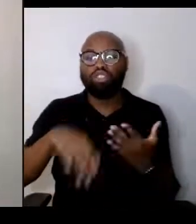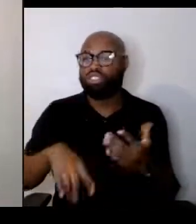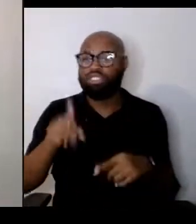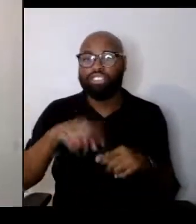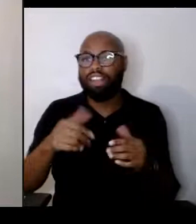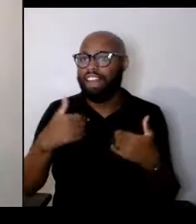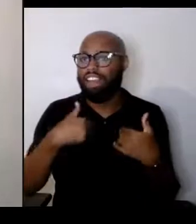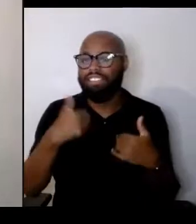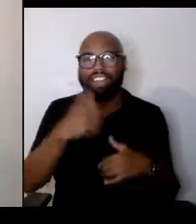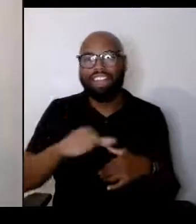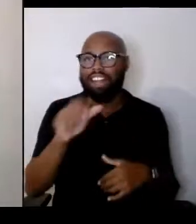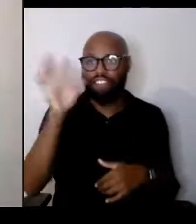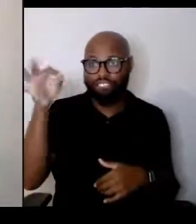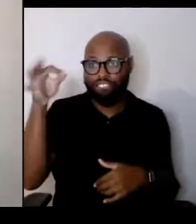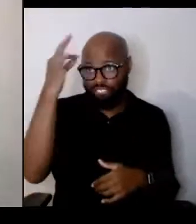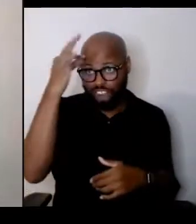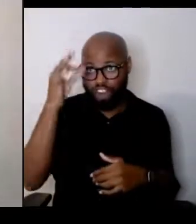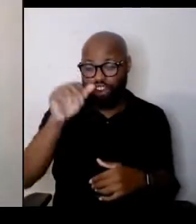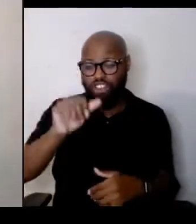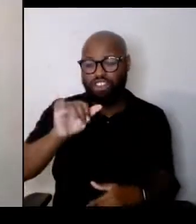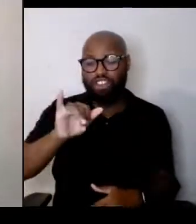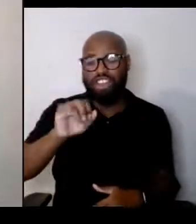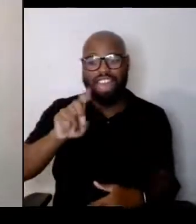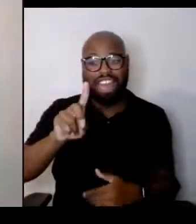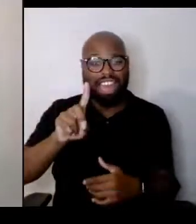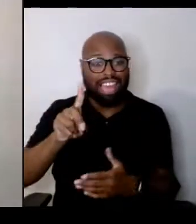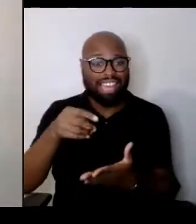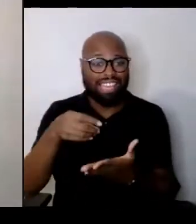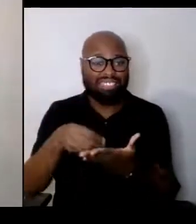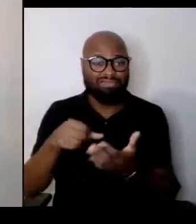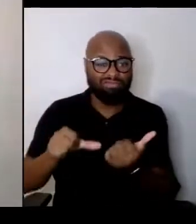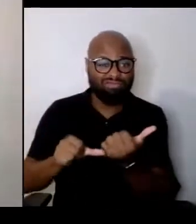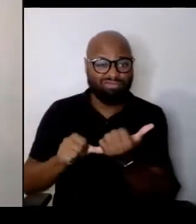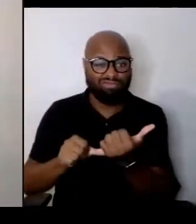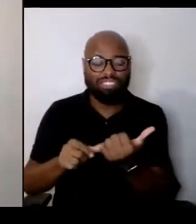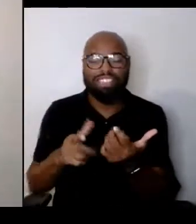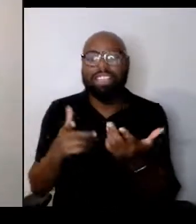So it's a huge disadvantage, and I think all universities